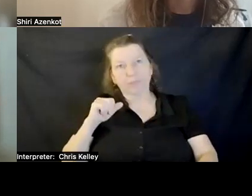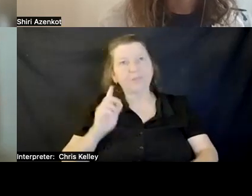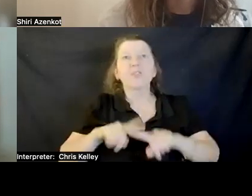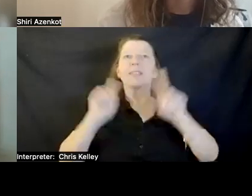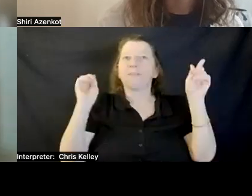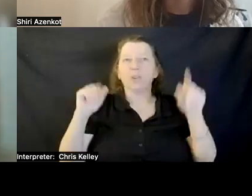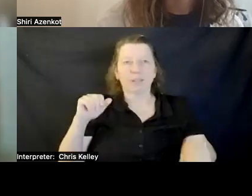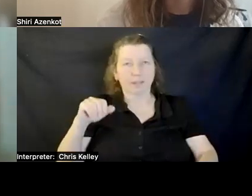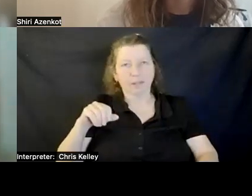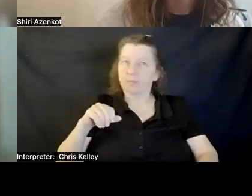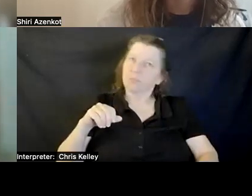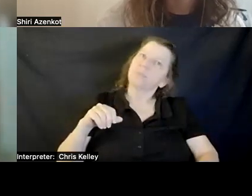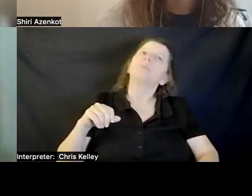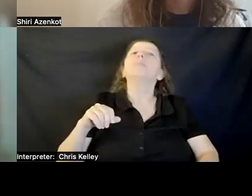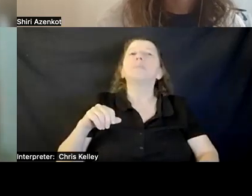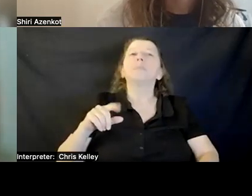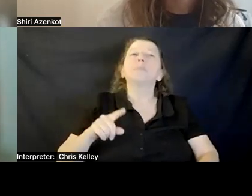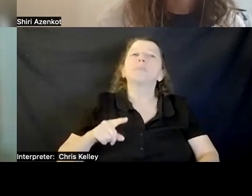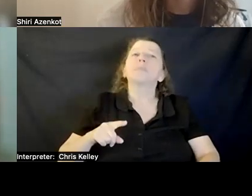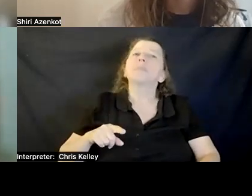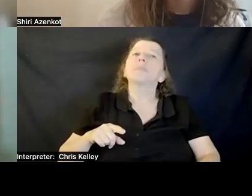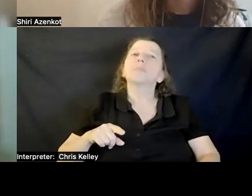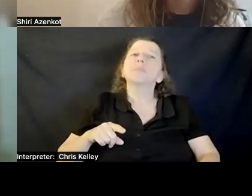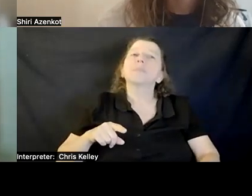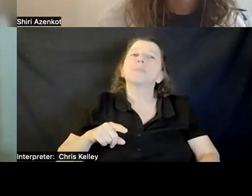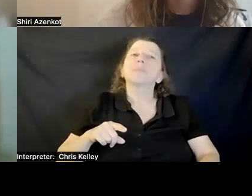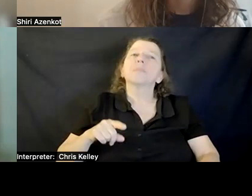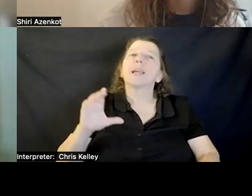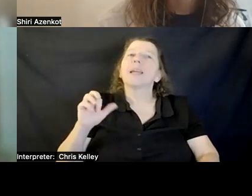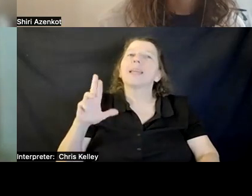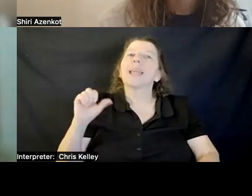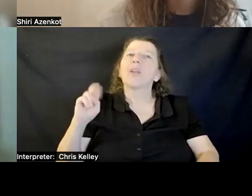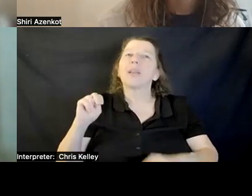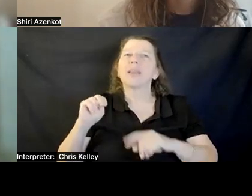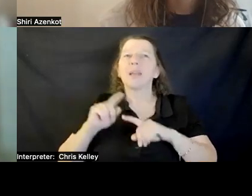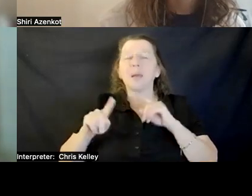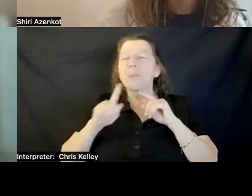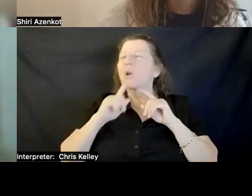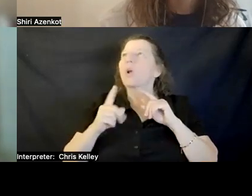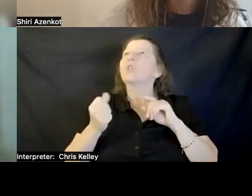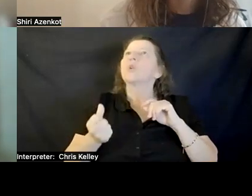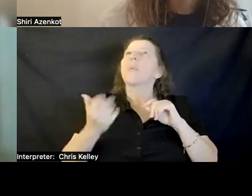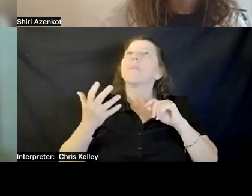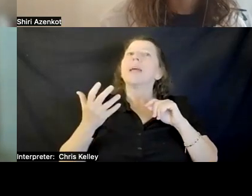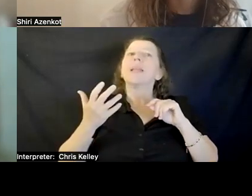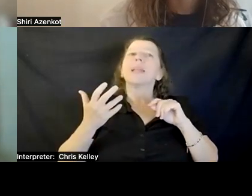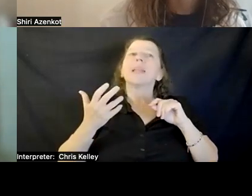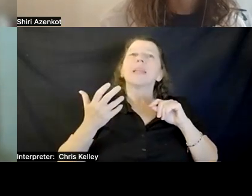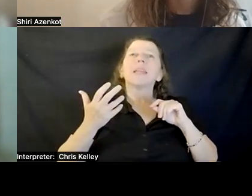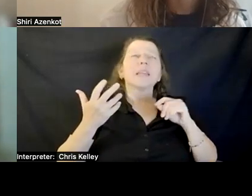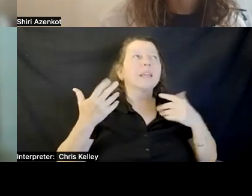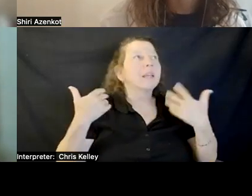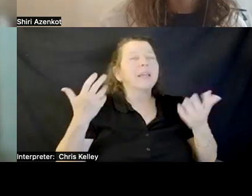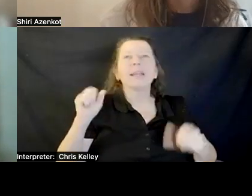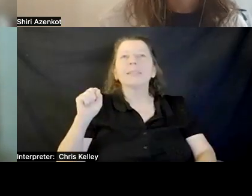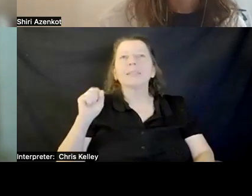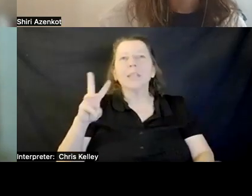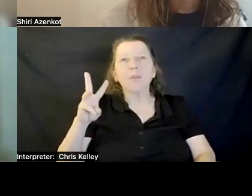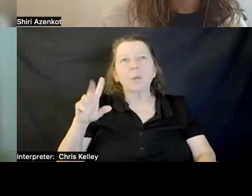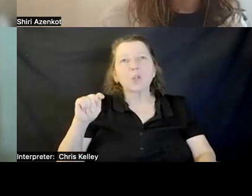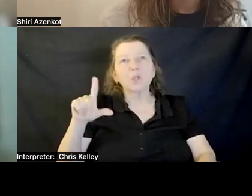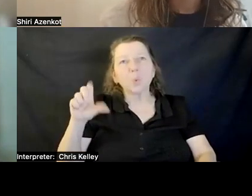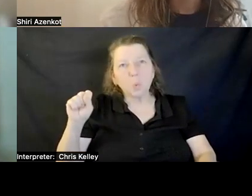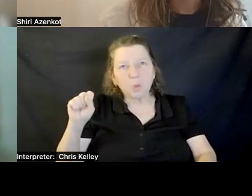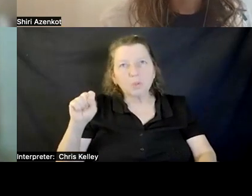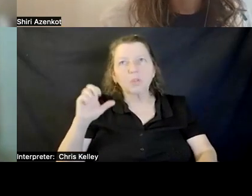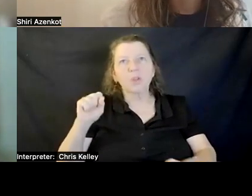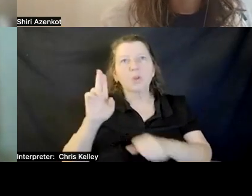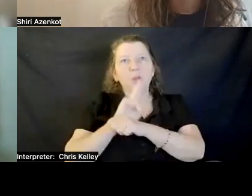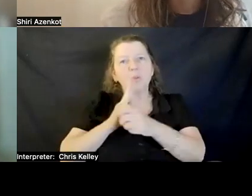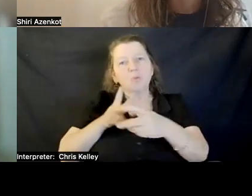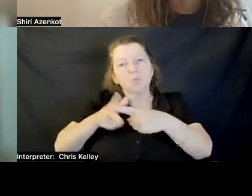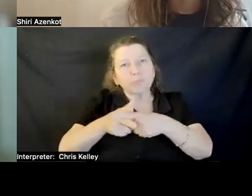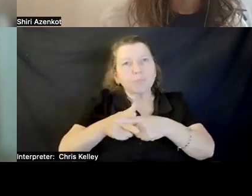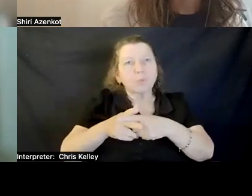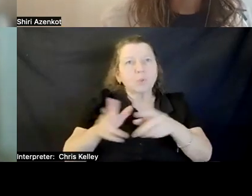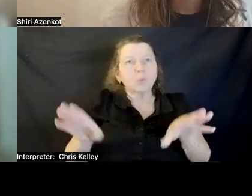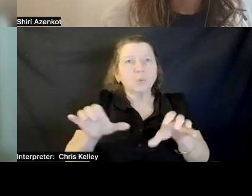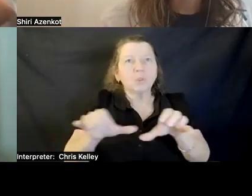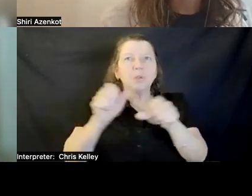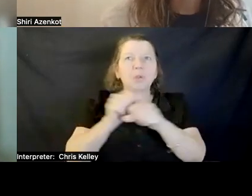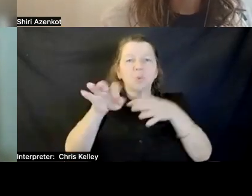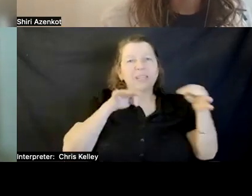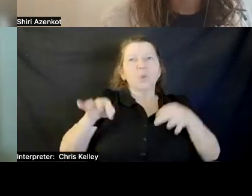THERE ARE SO MANY ARTIFICIAL INTELLIGENCE SOFTWARE TOOLS THAT YOU CAN PLUG IN -- SHIRI: YES,